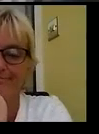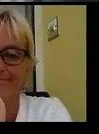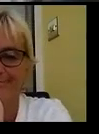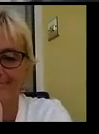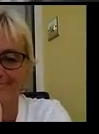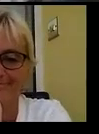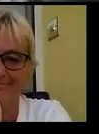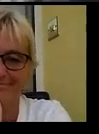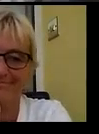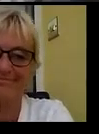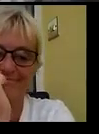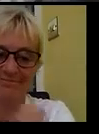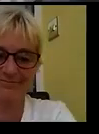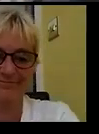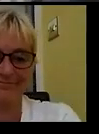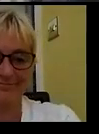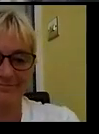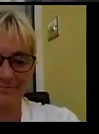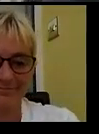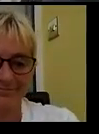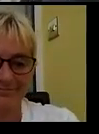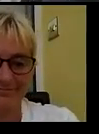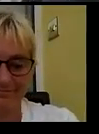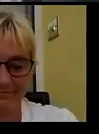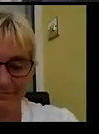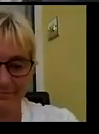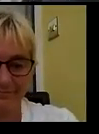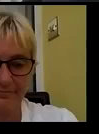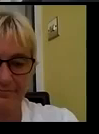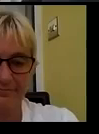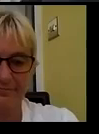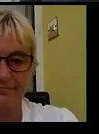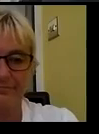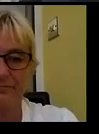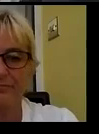evening by the group presidents of three groups I'd like to introduce our panel